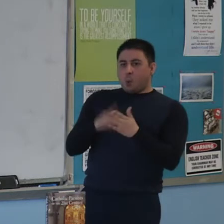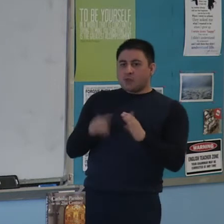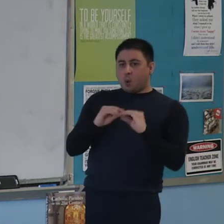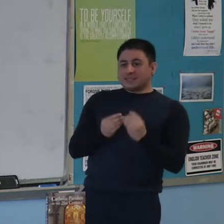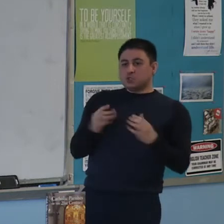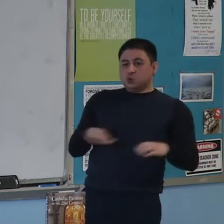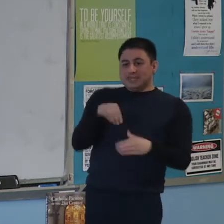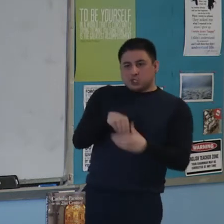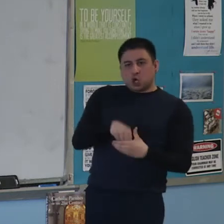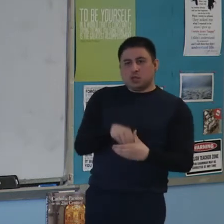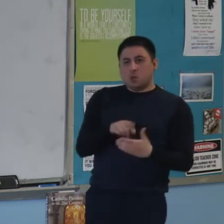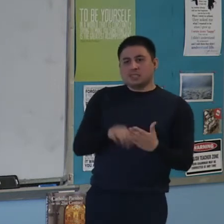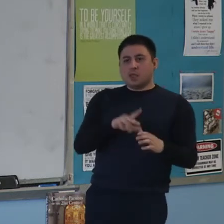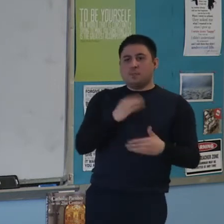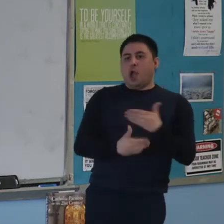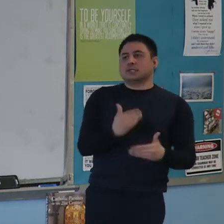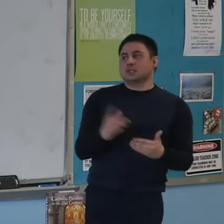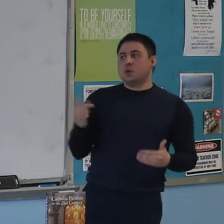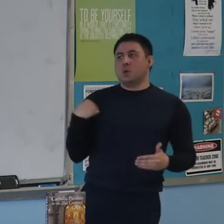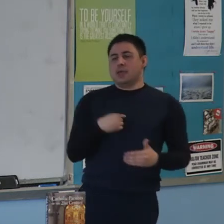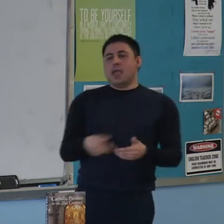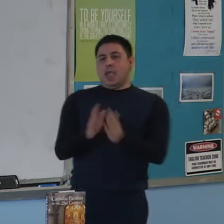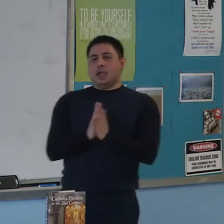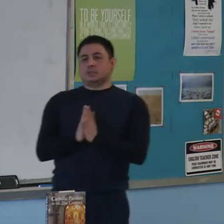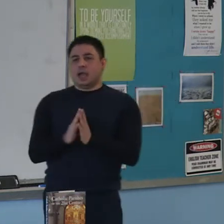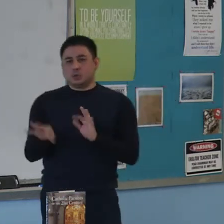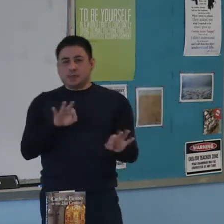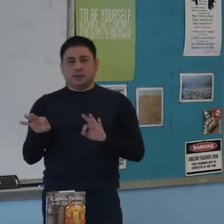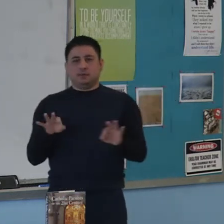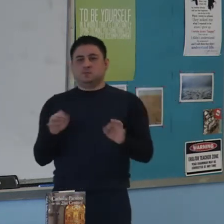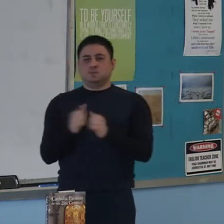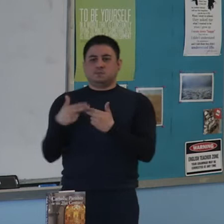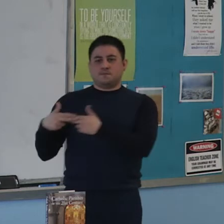We ask. Now, I had to pick and choose all the slides in the reports and